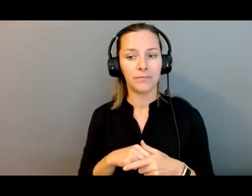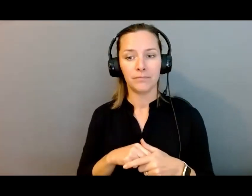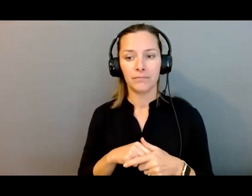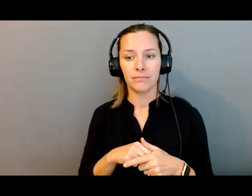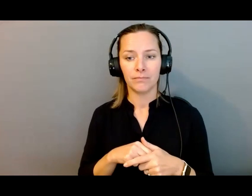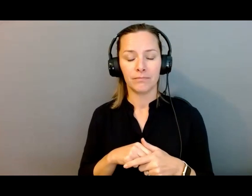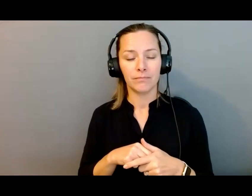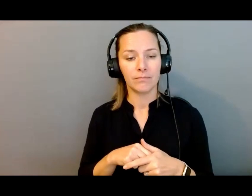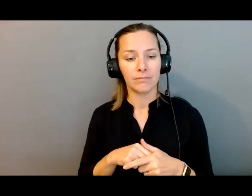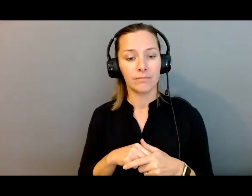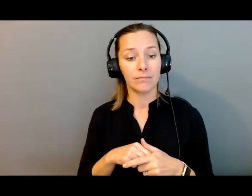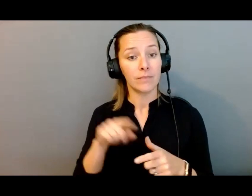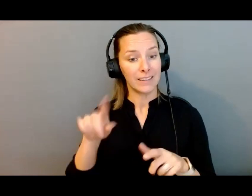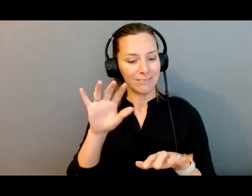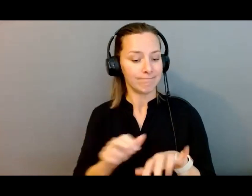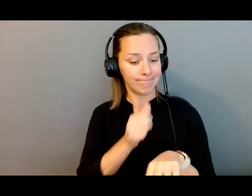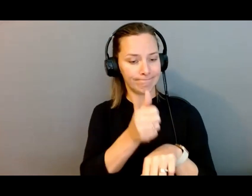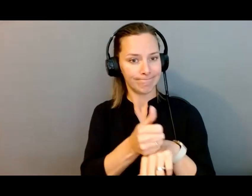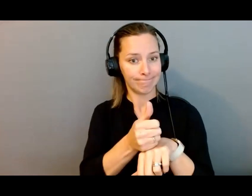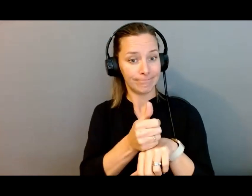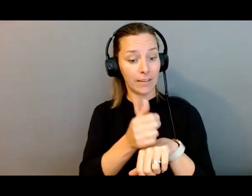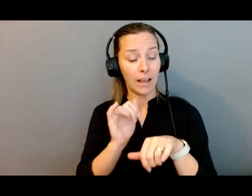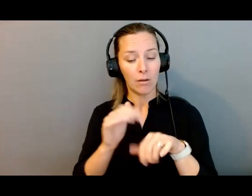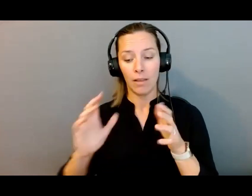which was established in partnership with Ontario Tech University